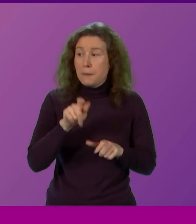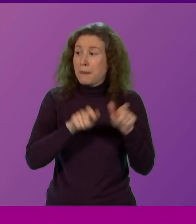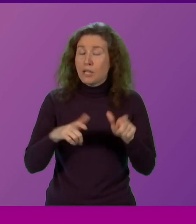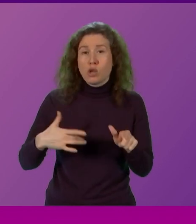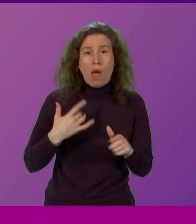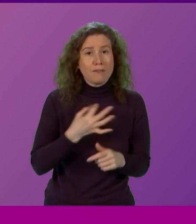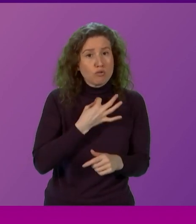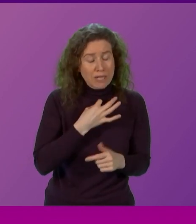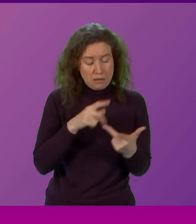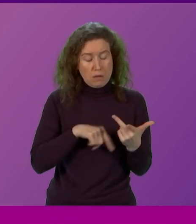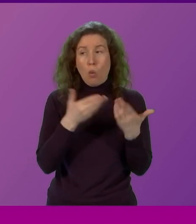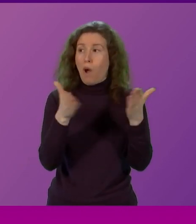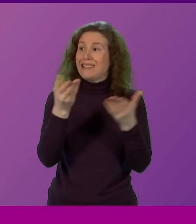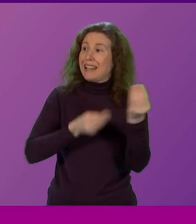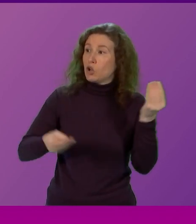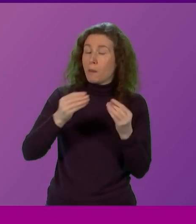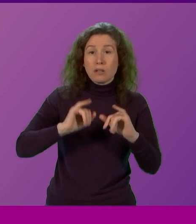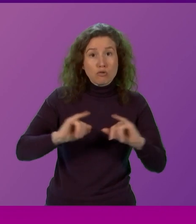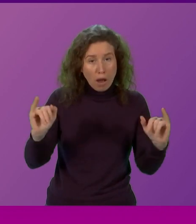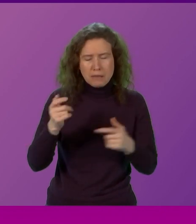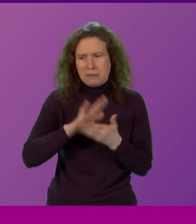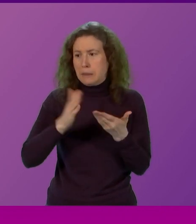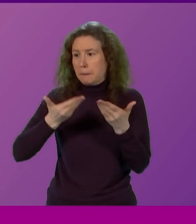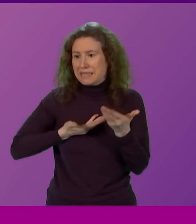and a wider economic crisis that is leading to business closures across Scotland.